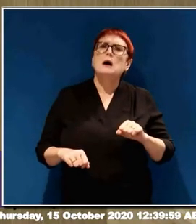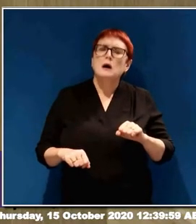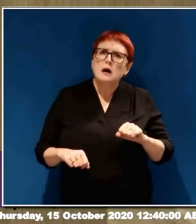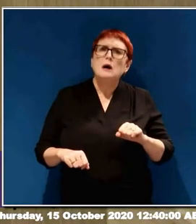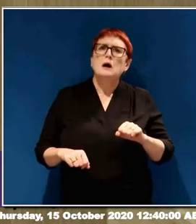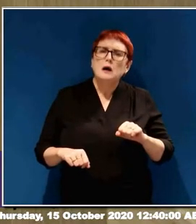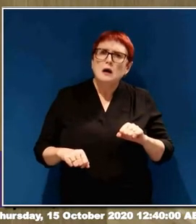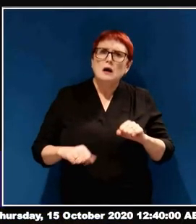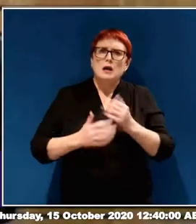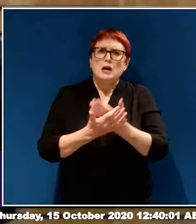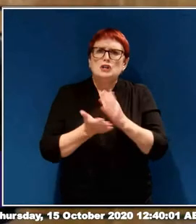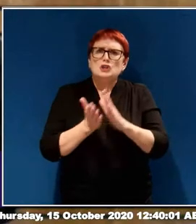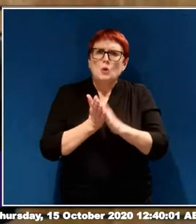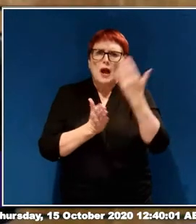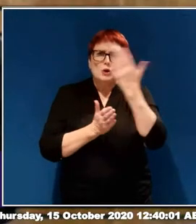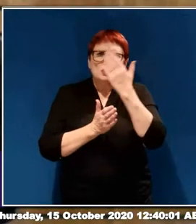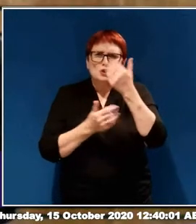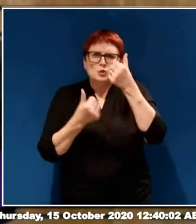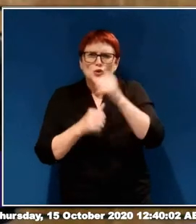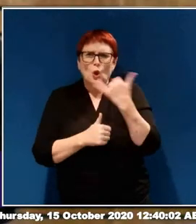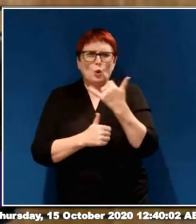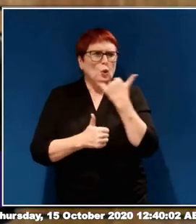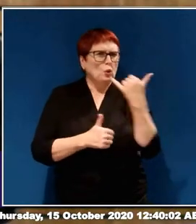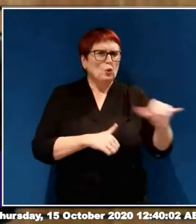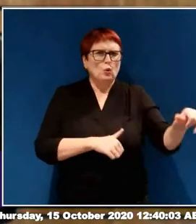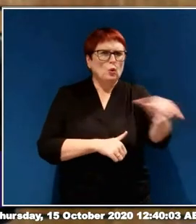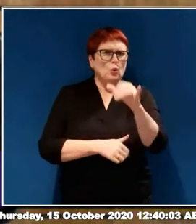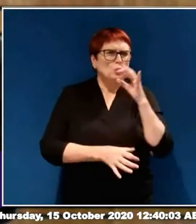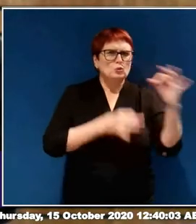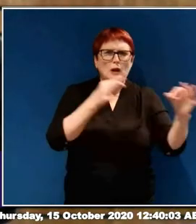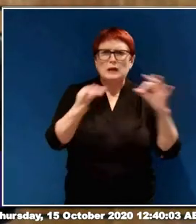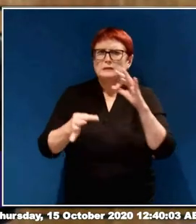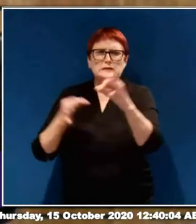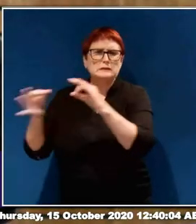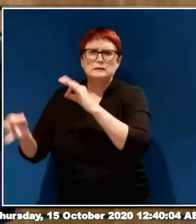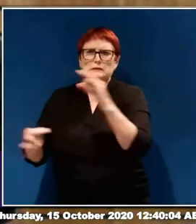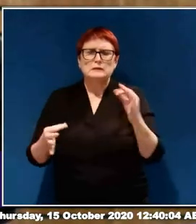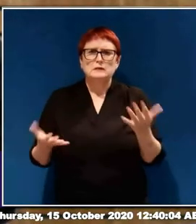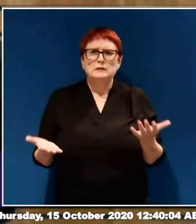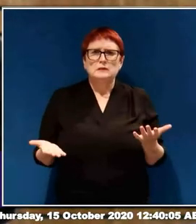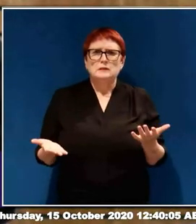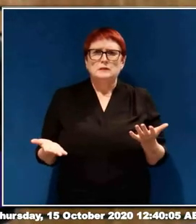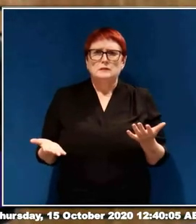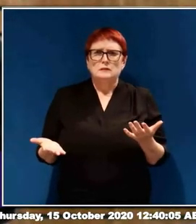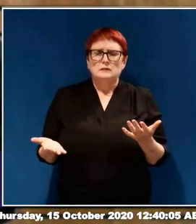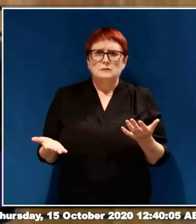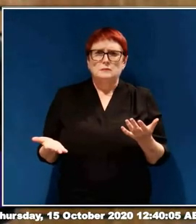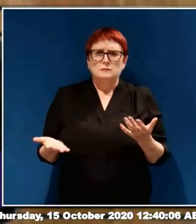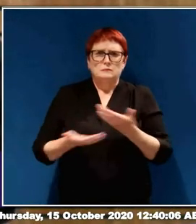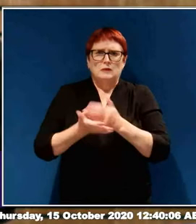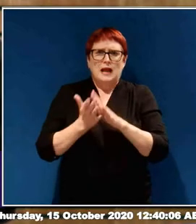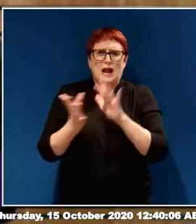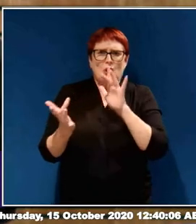or to the behaviour support people if they're not entirely sure of how the particular issue should be handled?